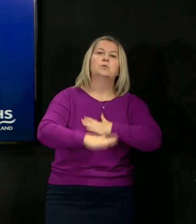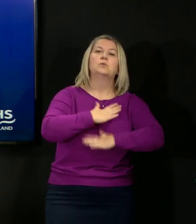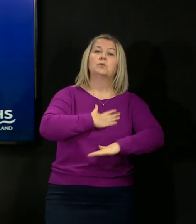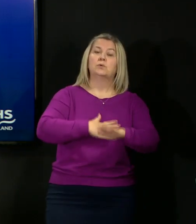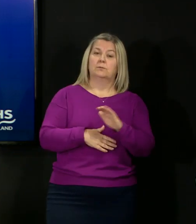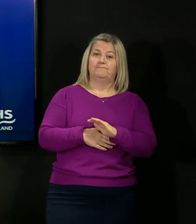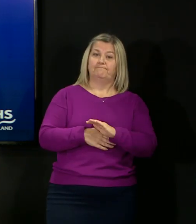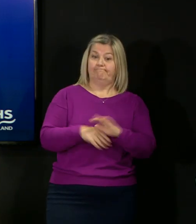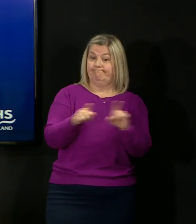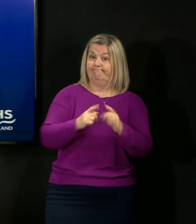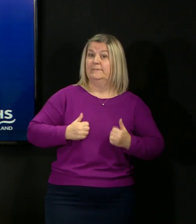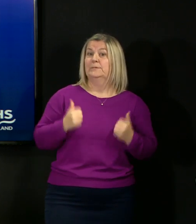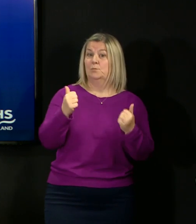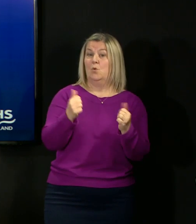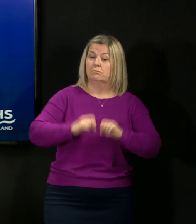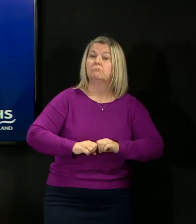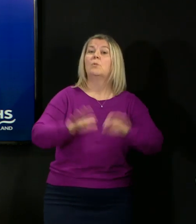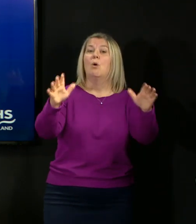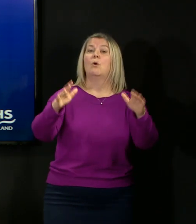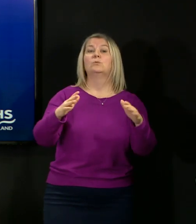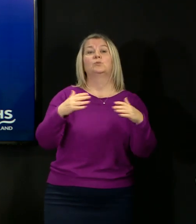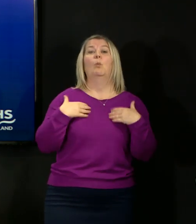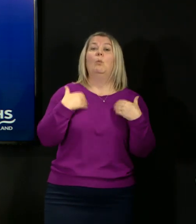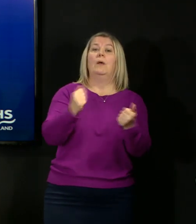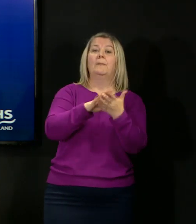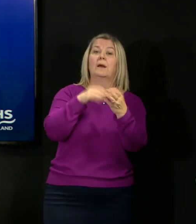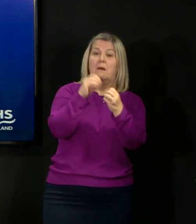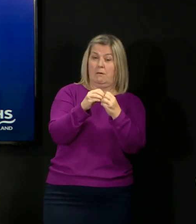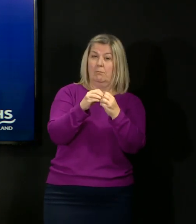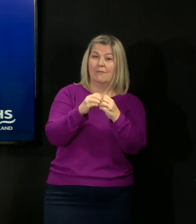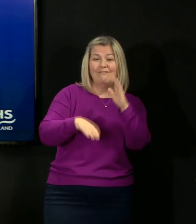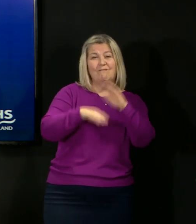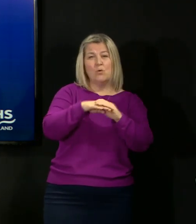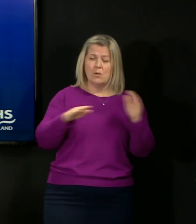national wellbeing hub for the whole health and social care workforce. The hub